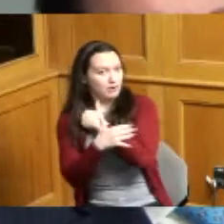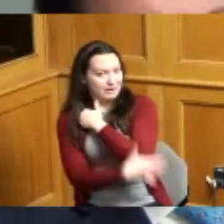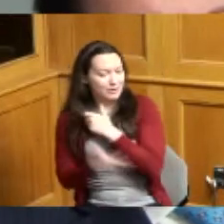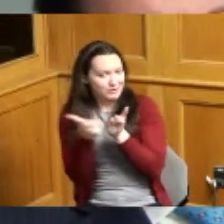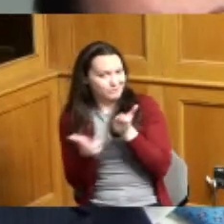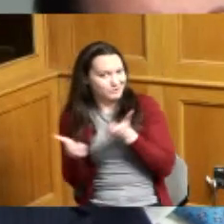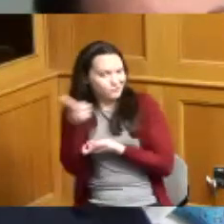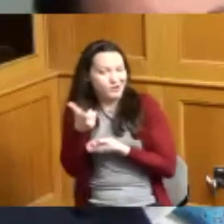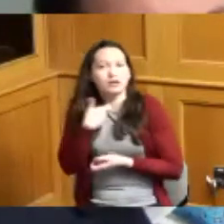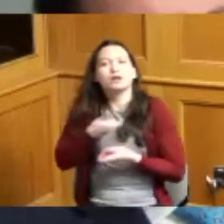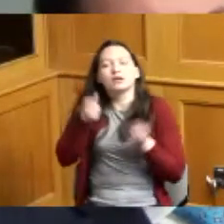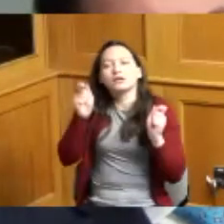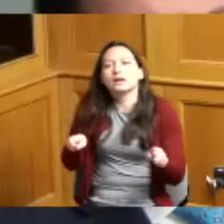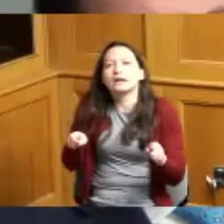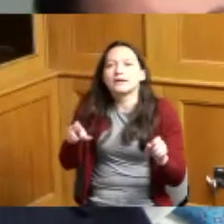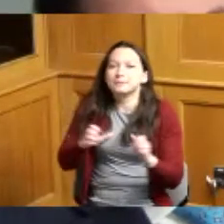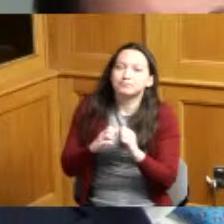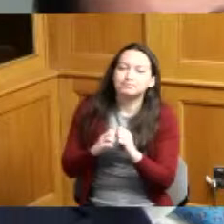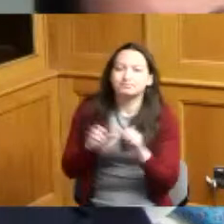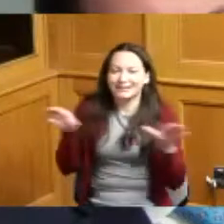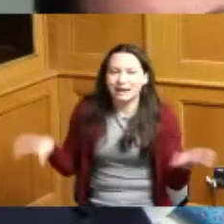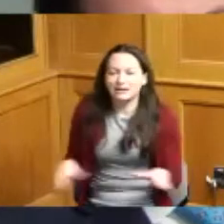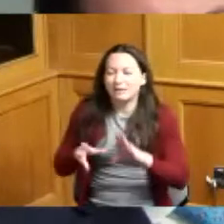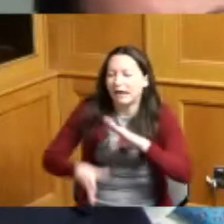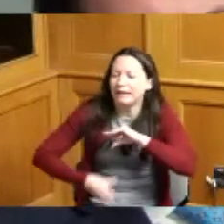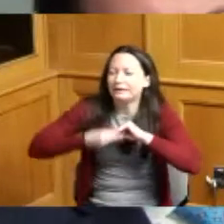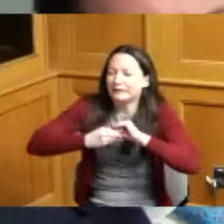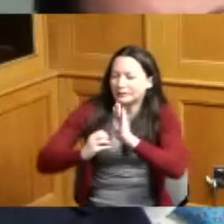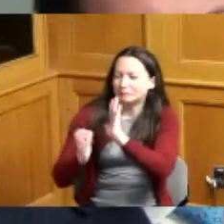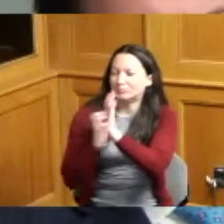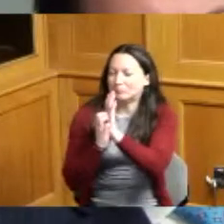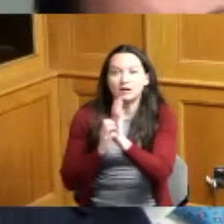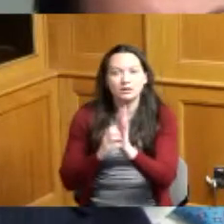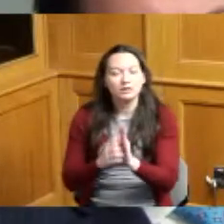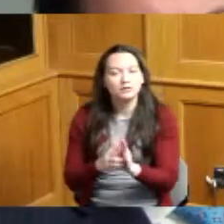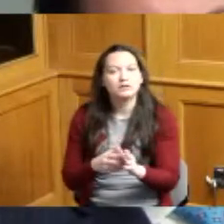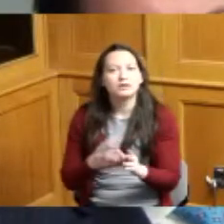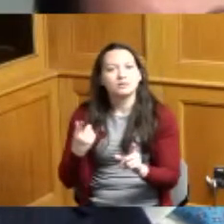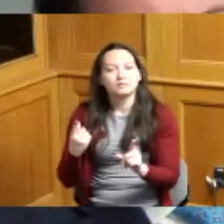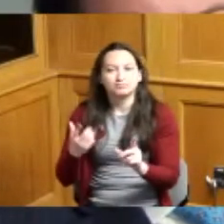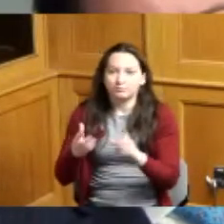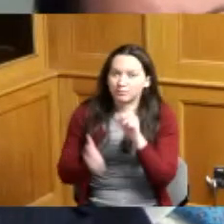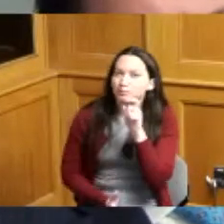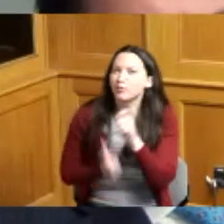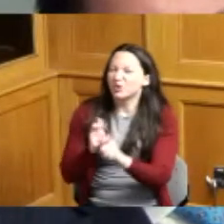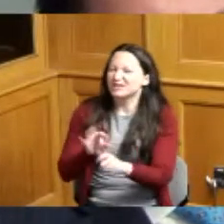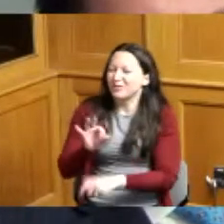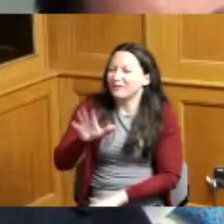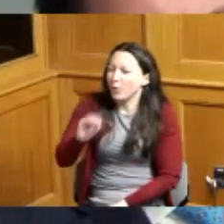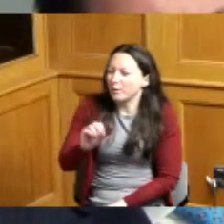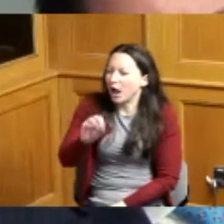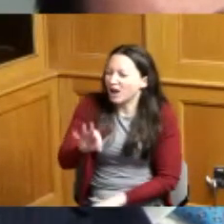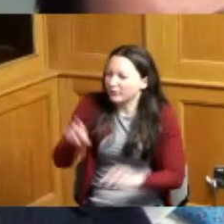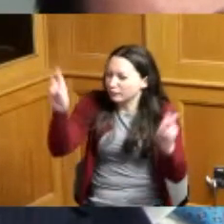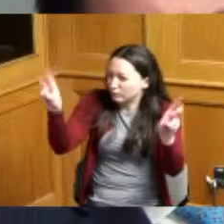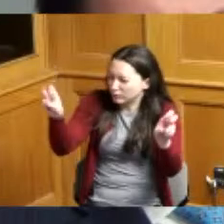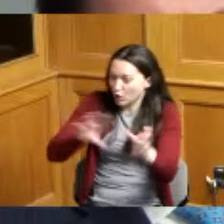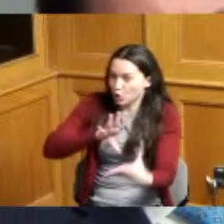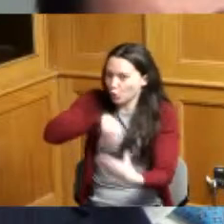uh to execute this addendum in substantially the form of what is included here so uh while I would